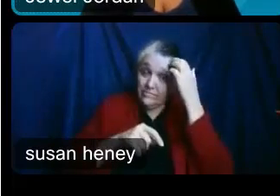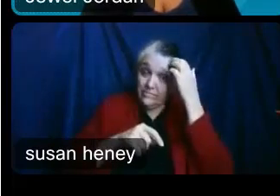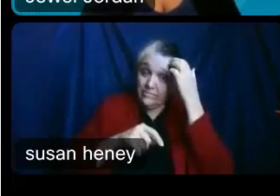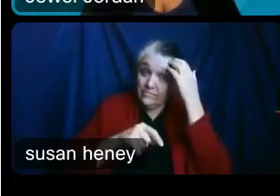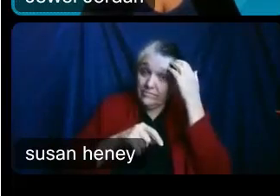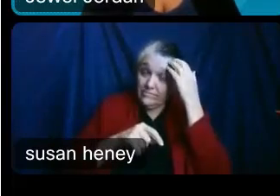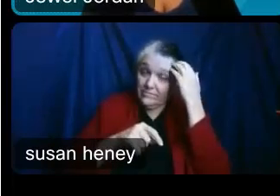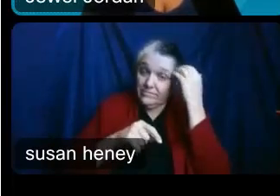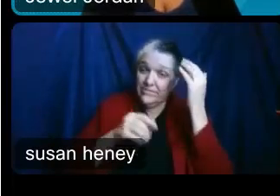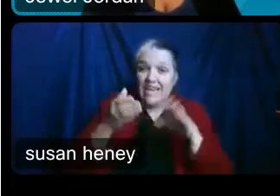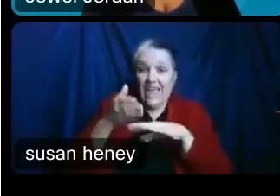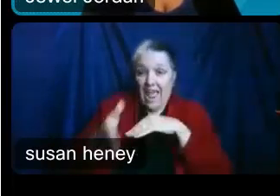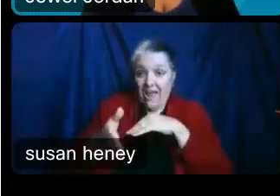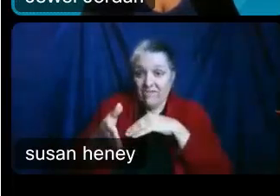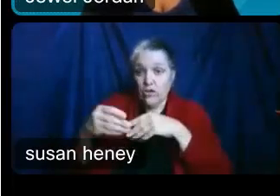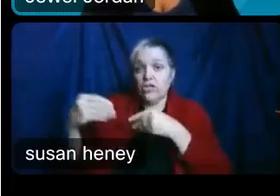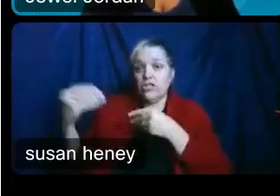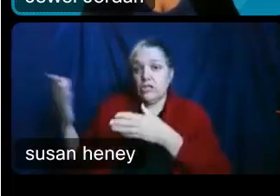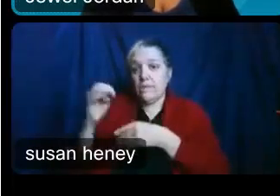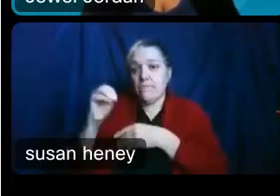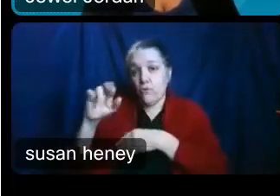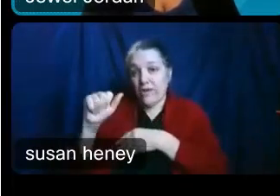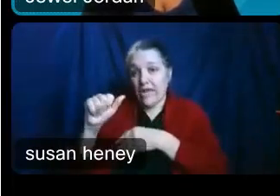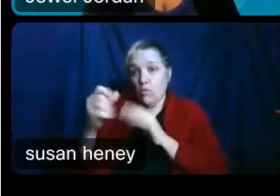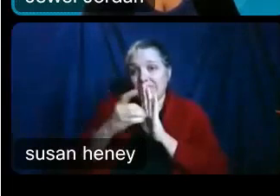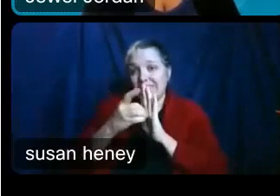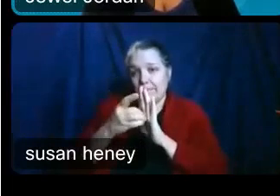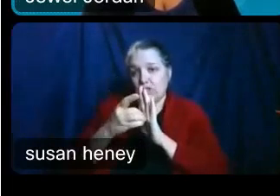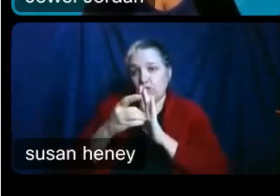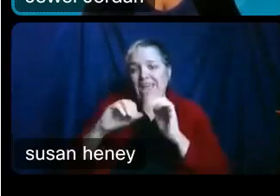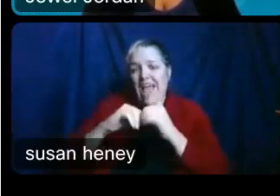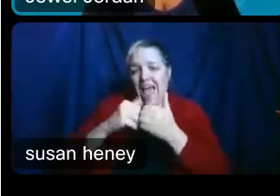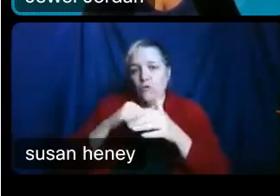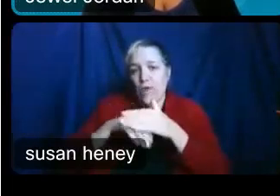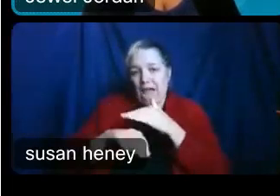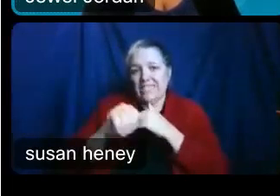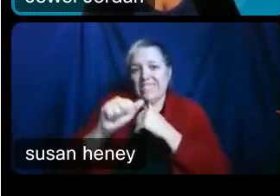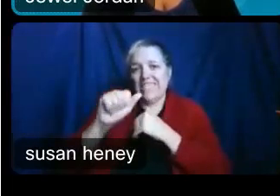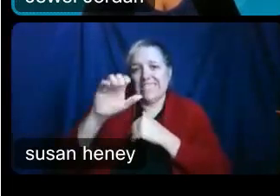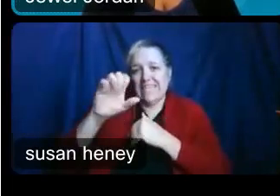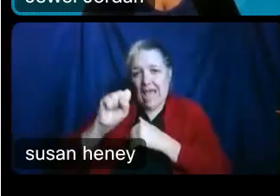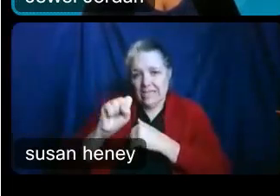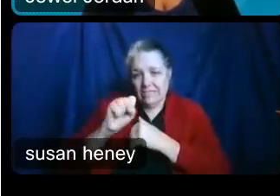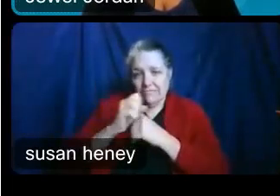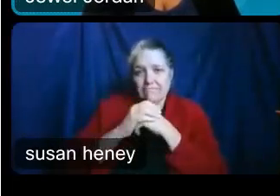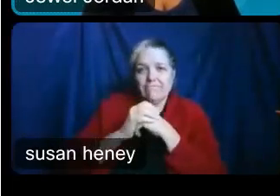will provide a live demonstration of how to access ACS data and data.census.gov. And there